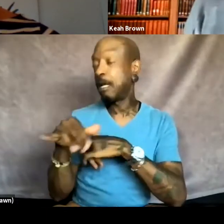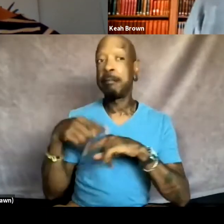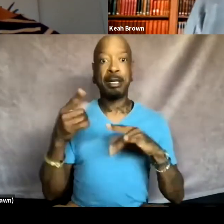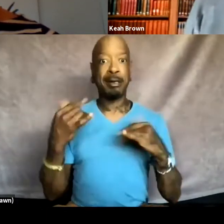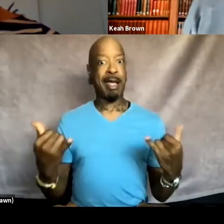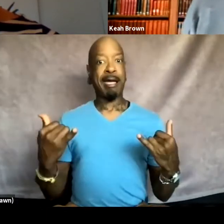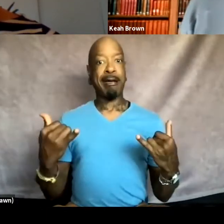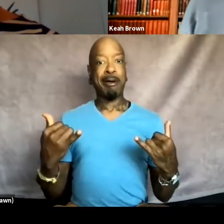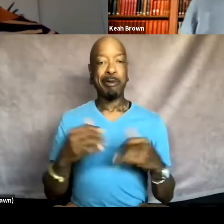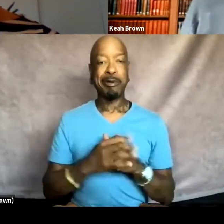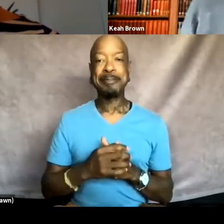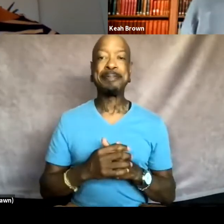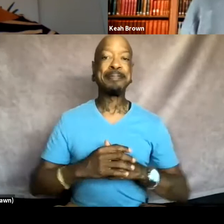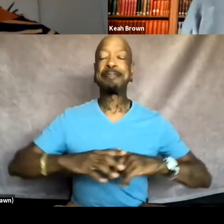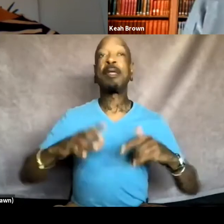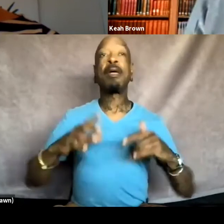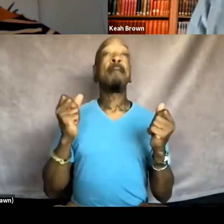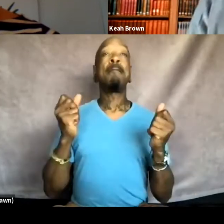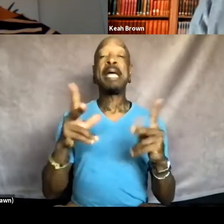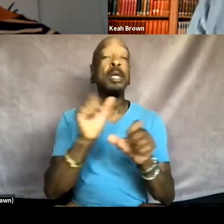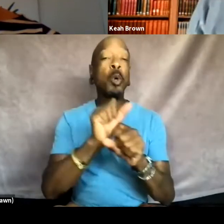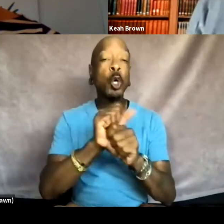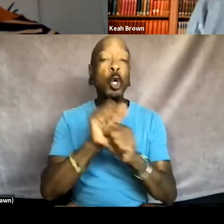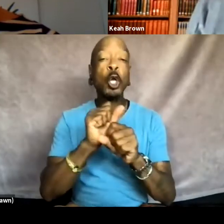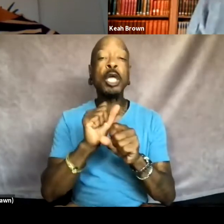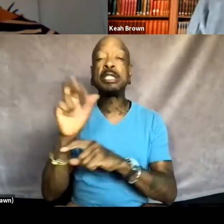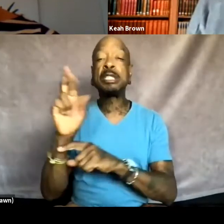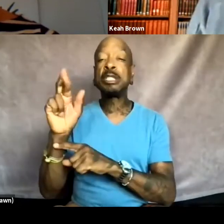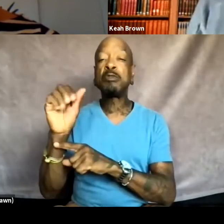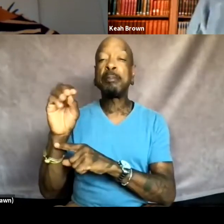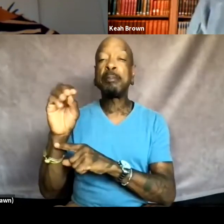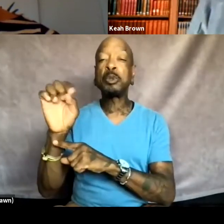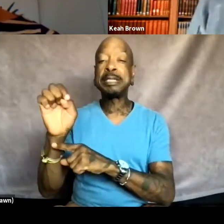Keah Brown: writers rooms has gone remote, you can you know you can really see bits and